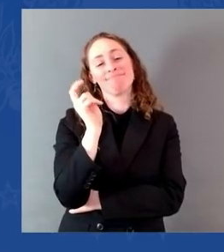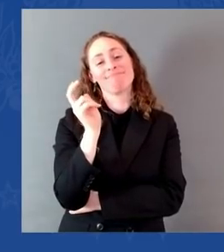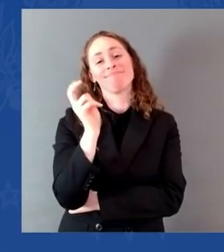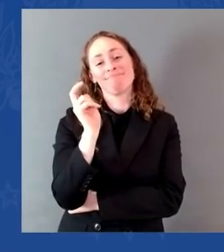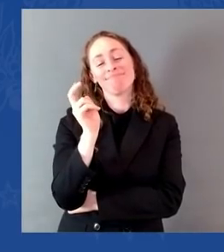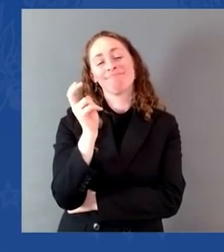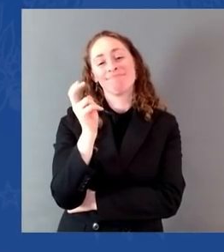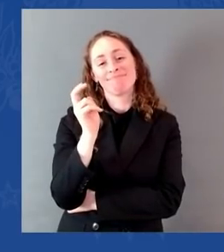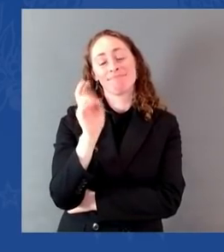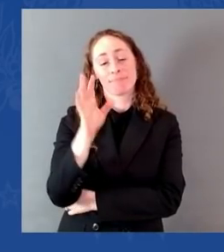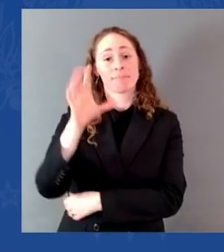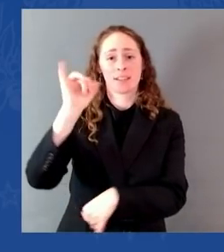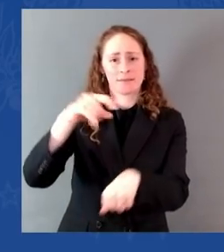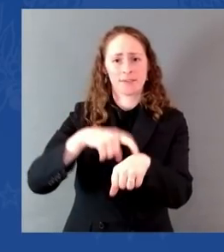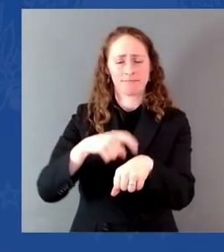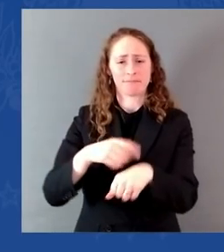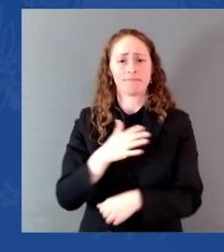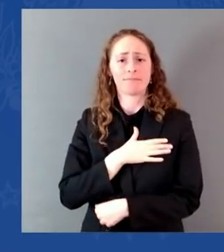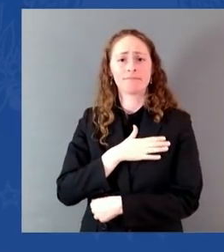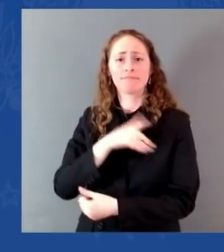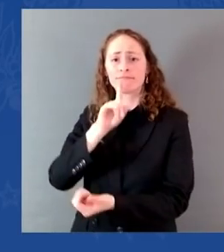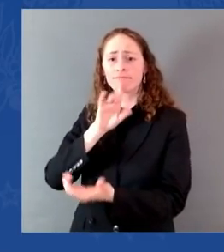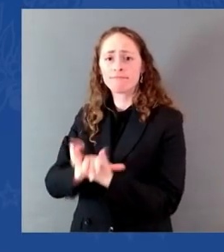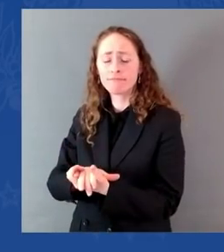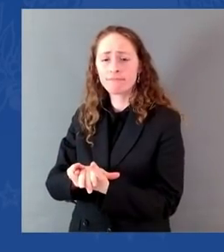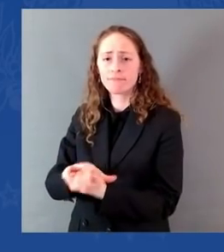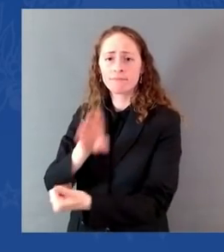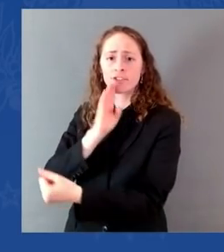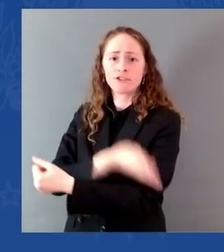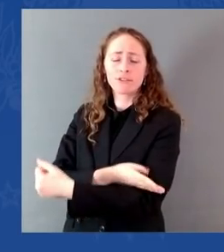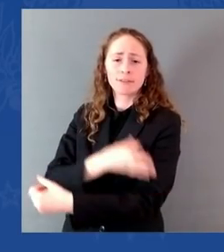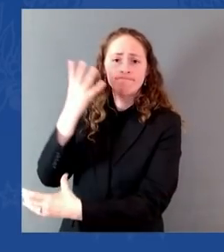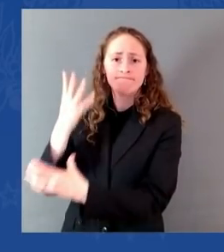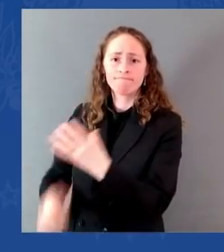I remember, one day, the -- as Vice President --